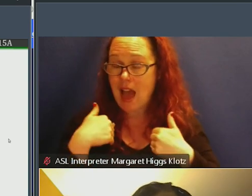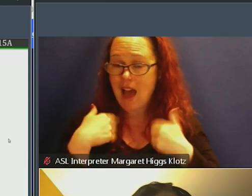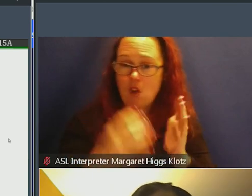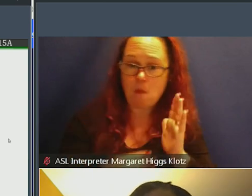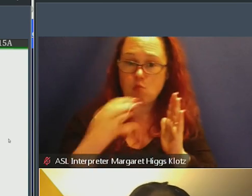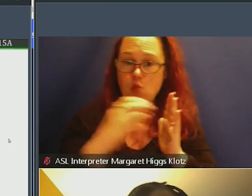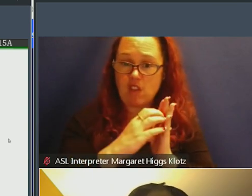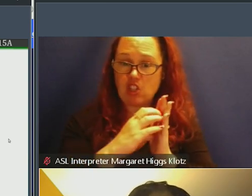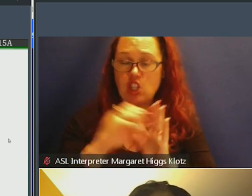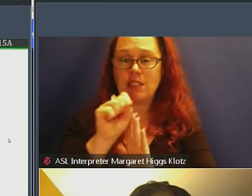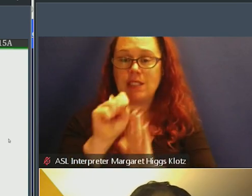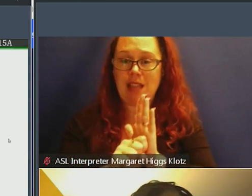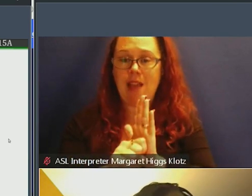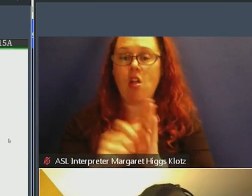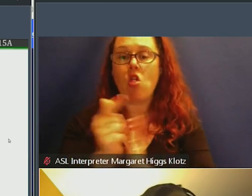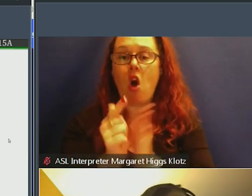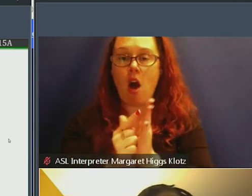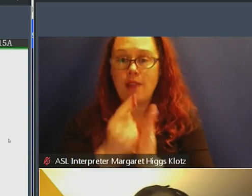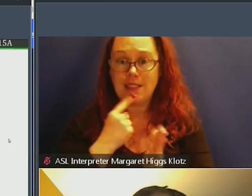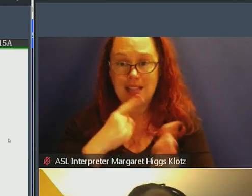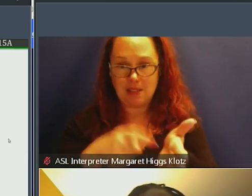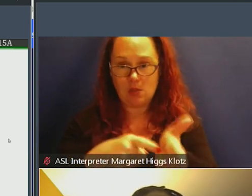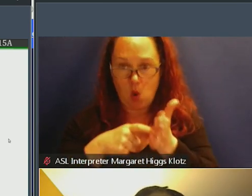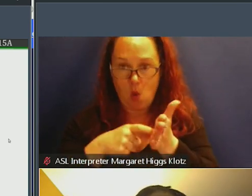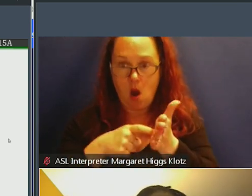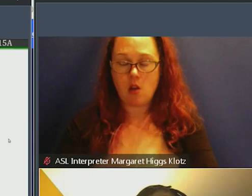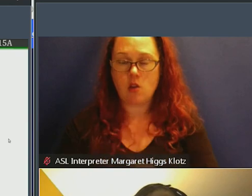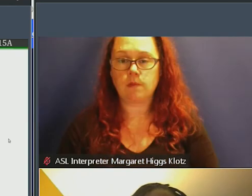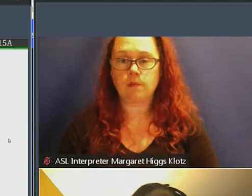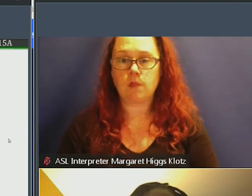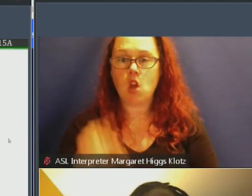that says that they must be so zoning is like that.